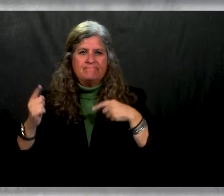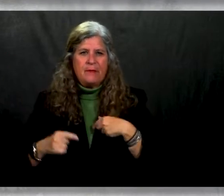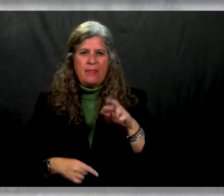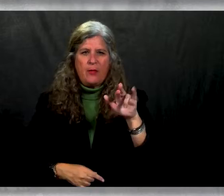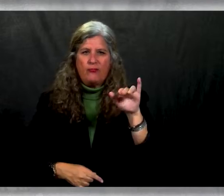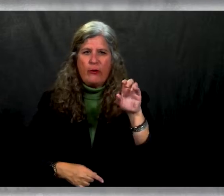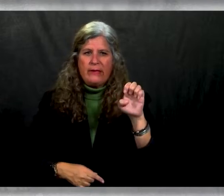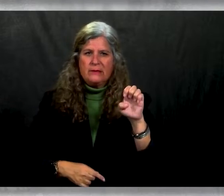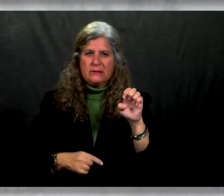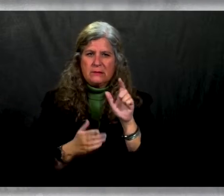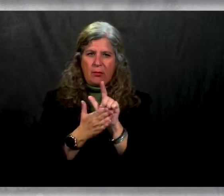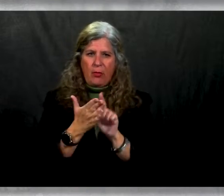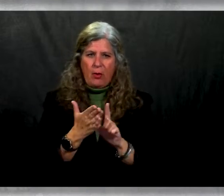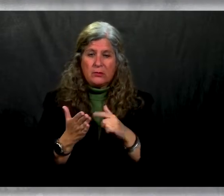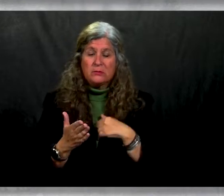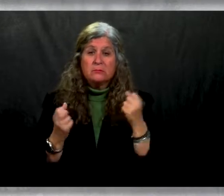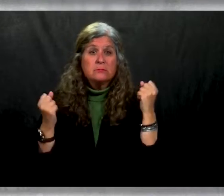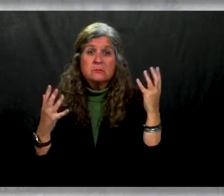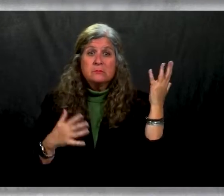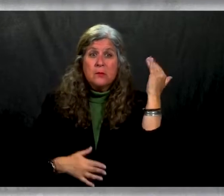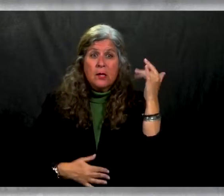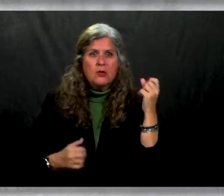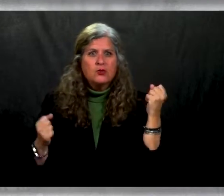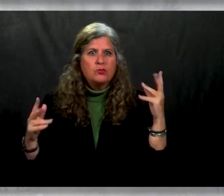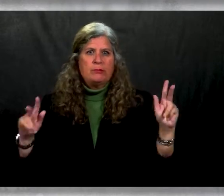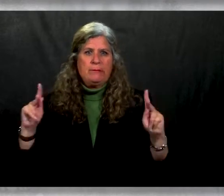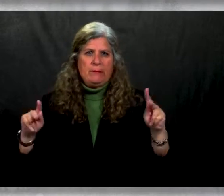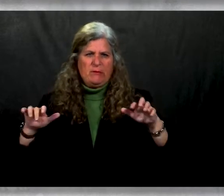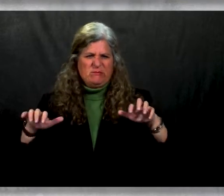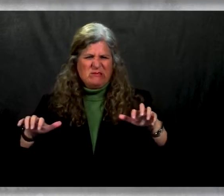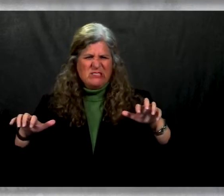partially because there were so many people here. We think that there could be as many of a million people